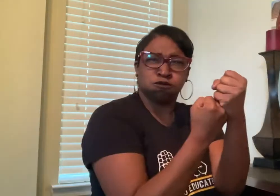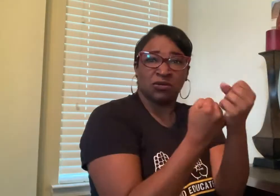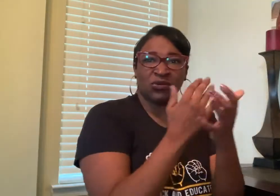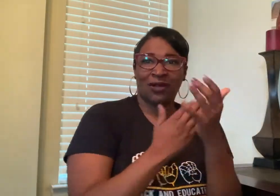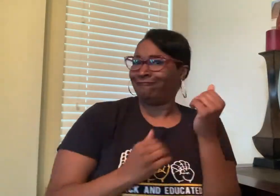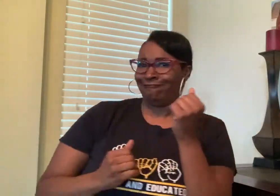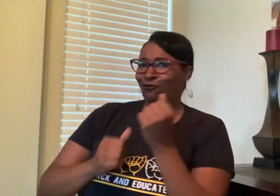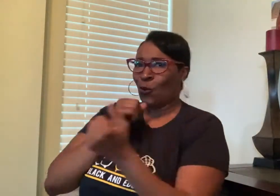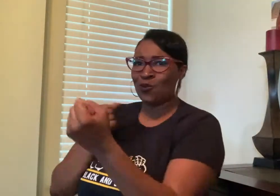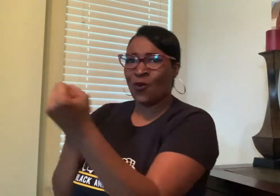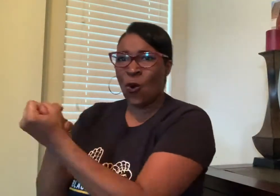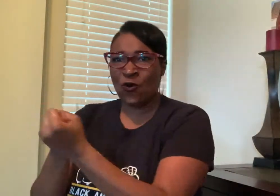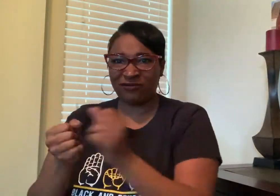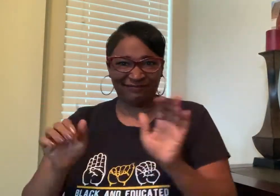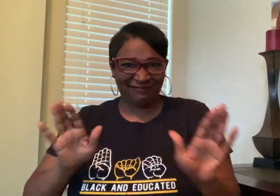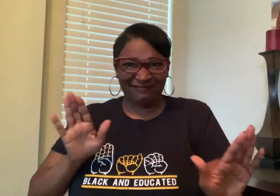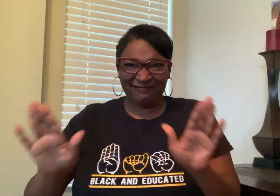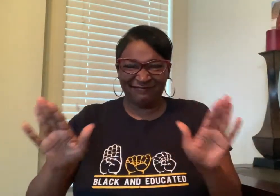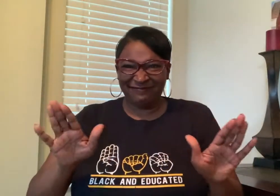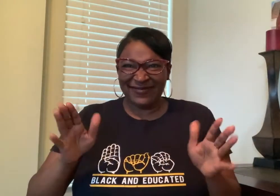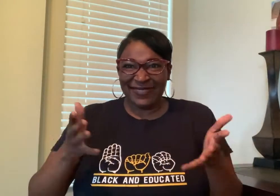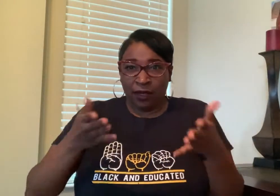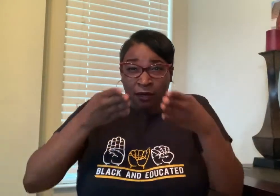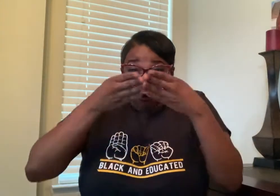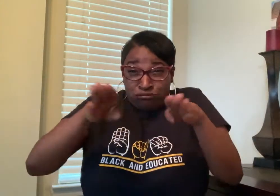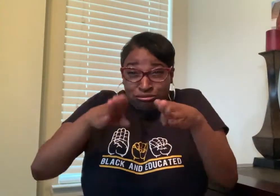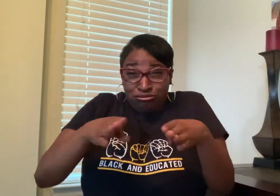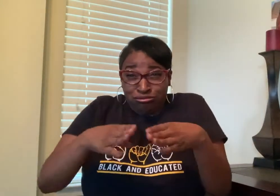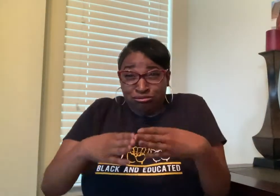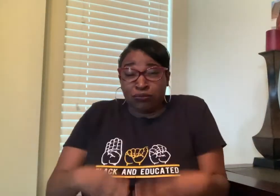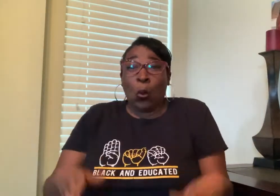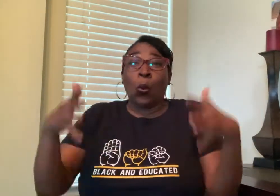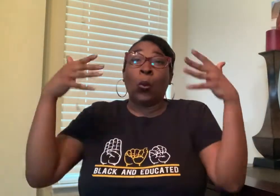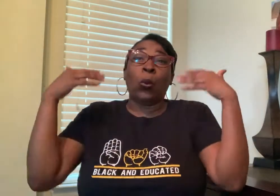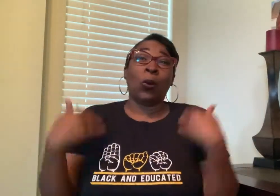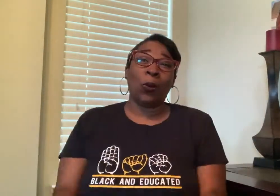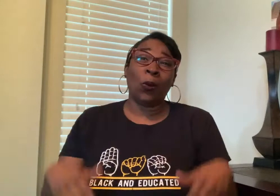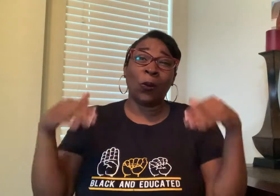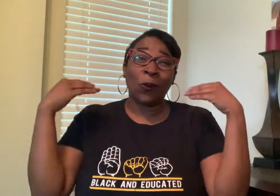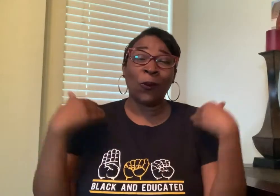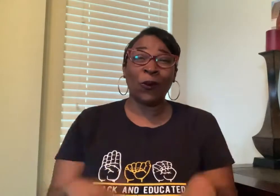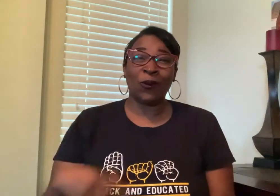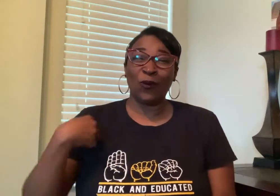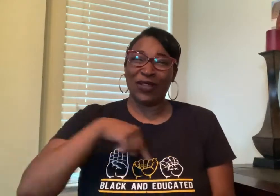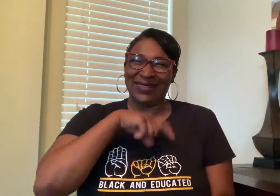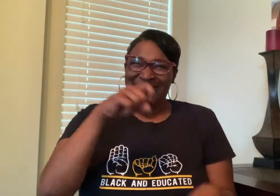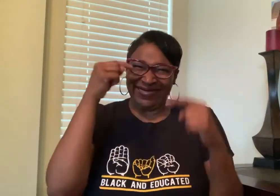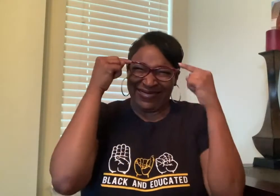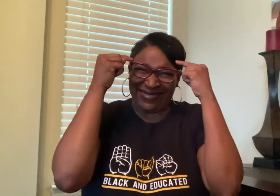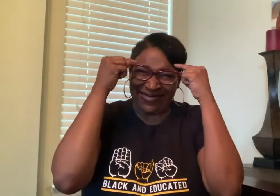Some people very much support one side and others do not, but it’s that fracturing among us that causes real harm.